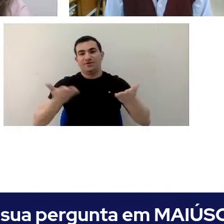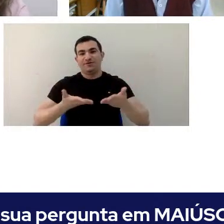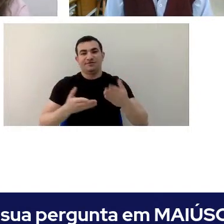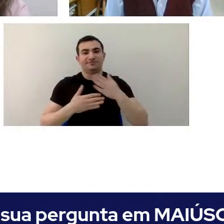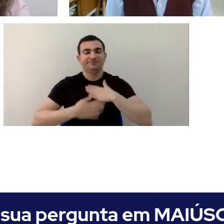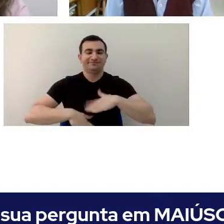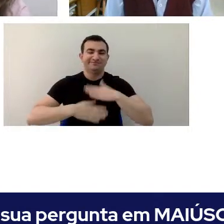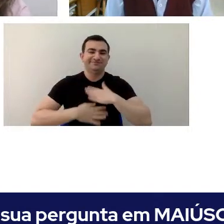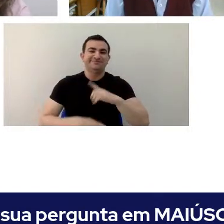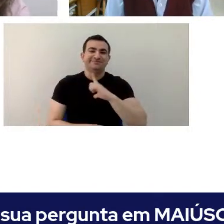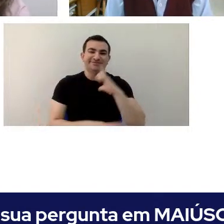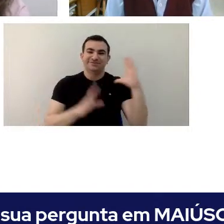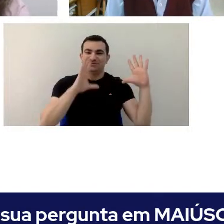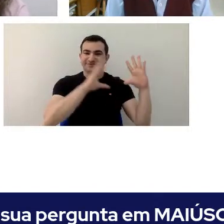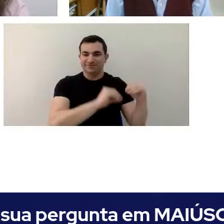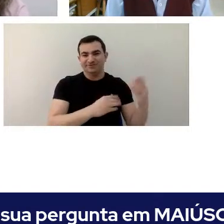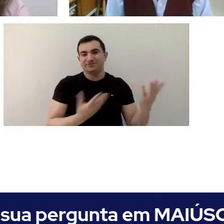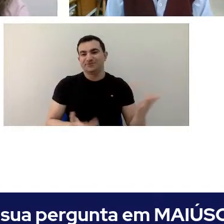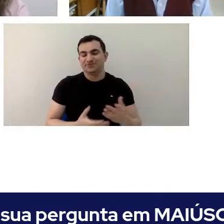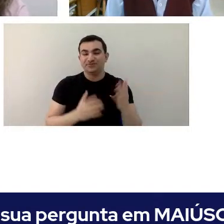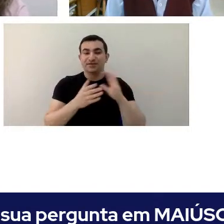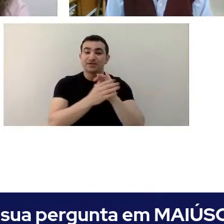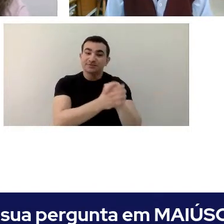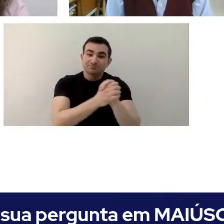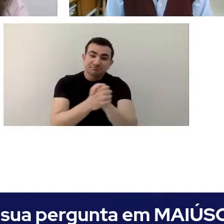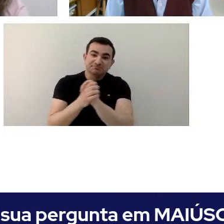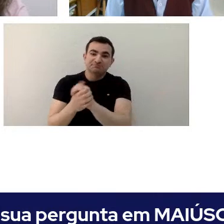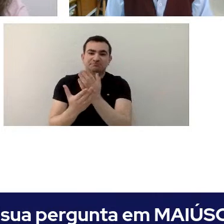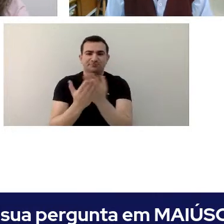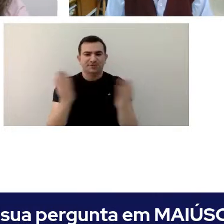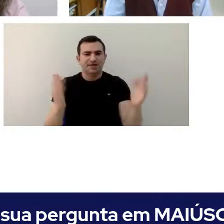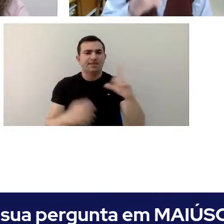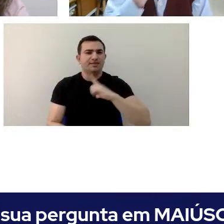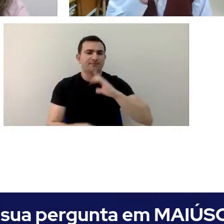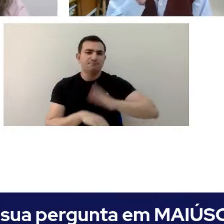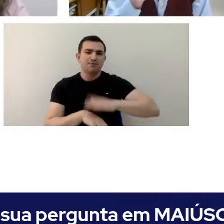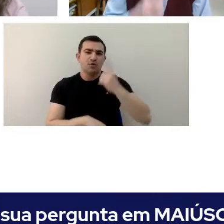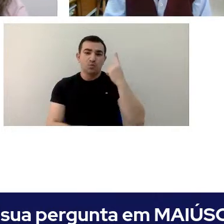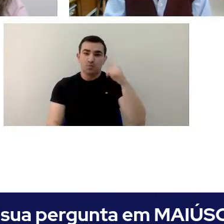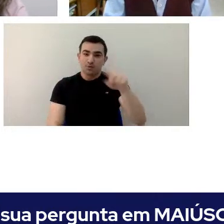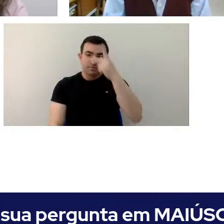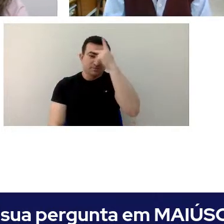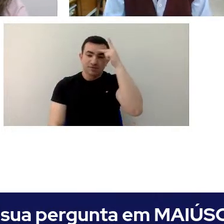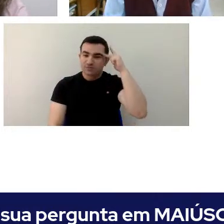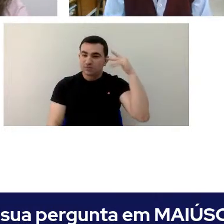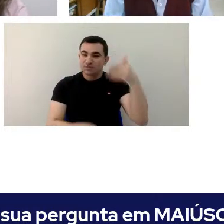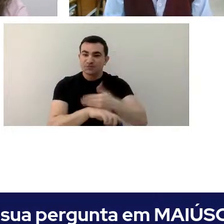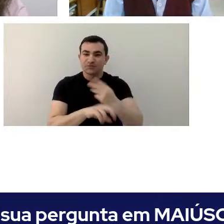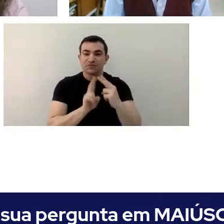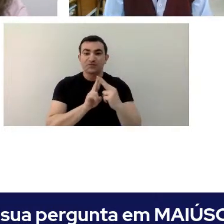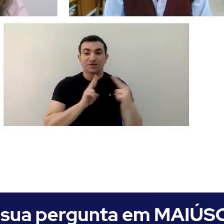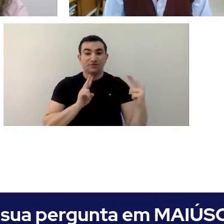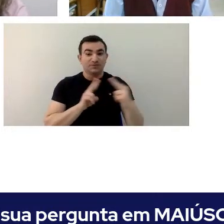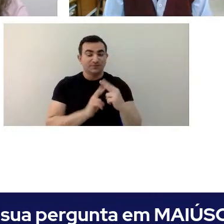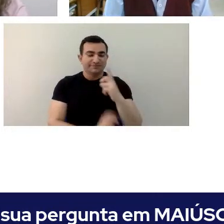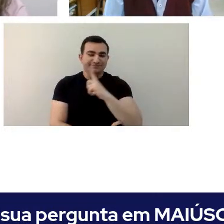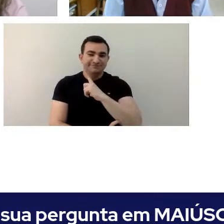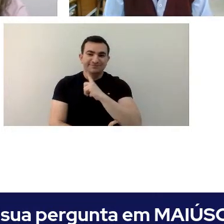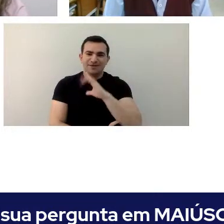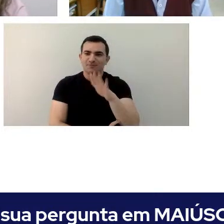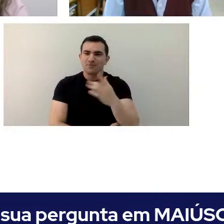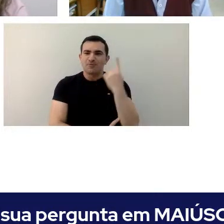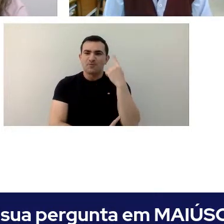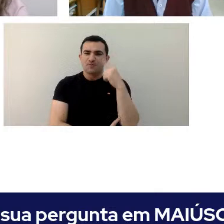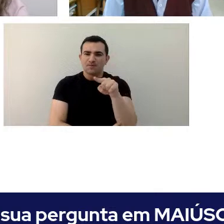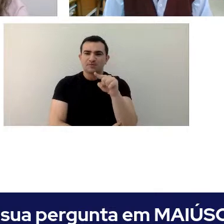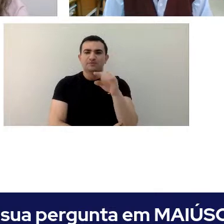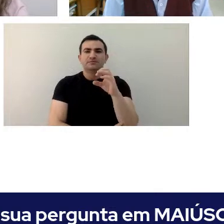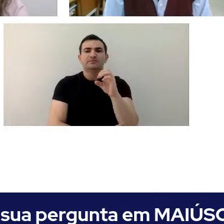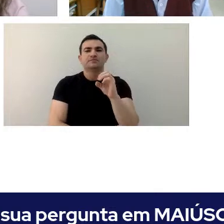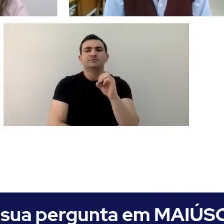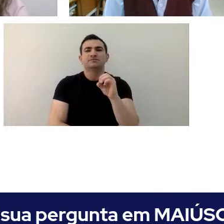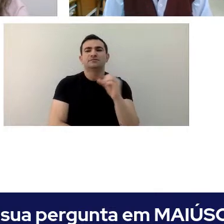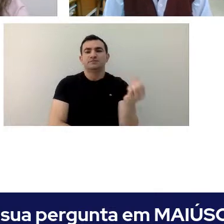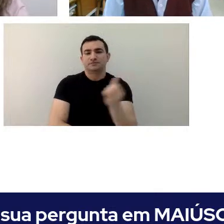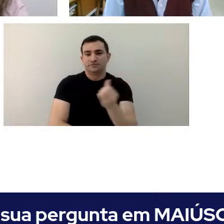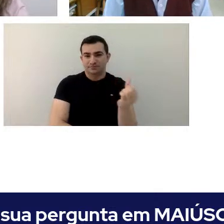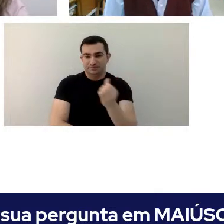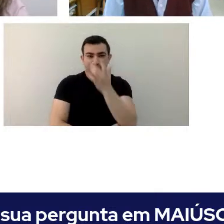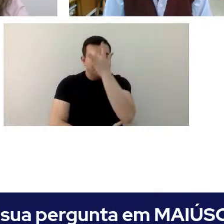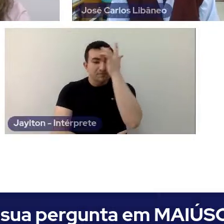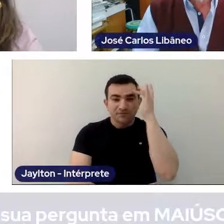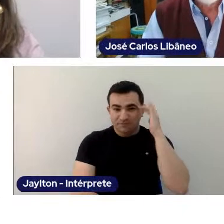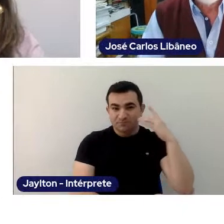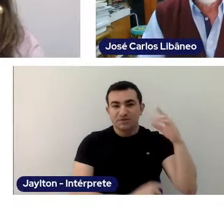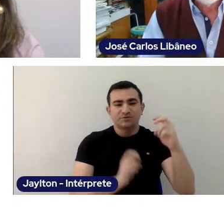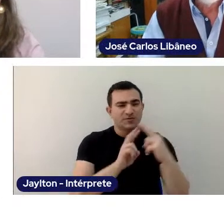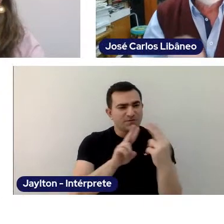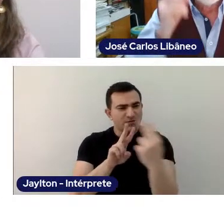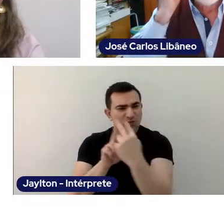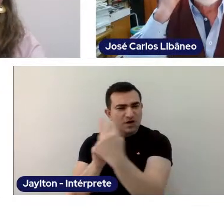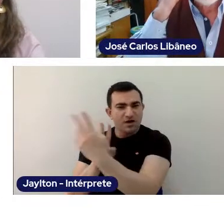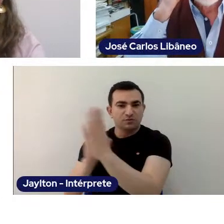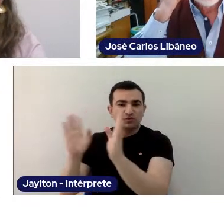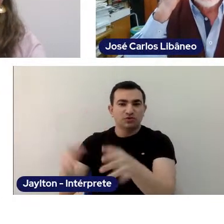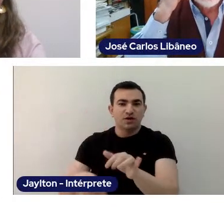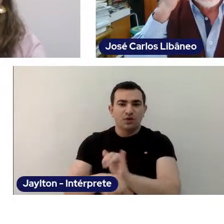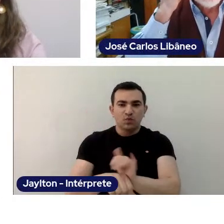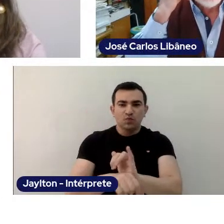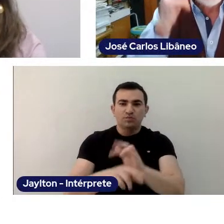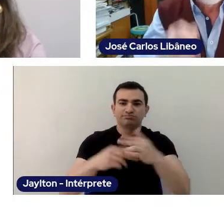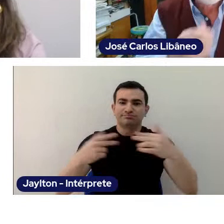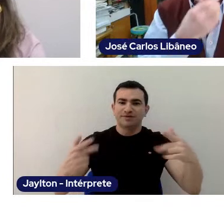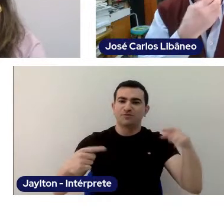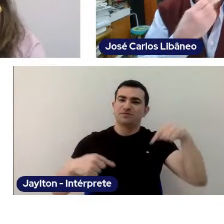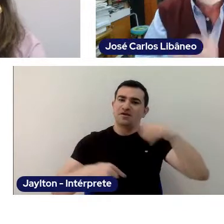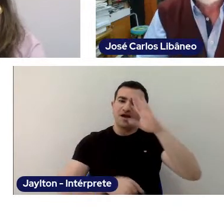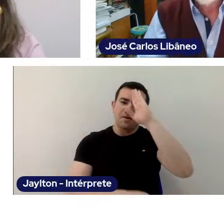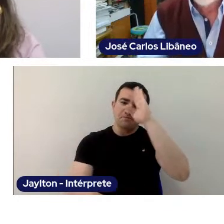We wanna salute you; we are now more than one thousand people online. 1057 people online. Everyone, coming from everywhere, feel welcome.